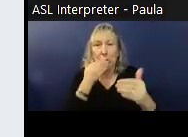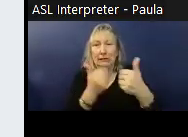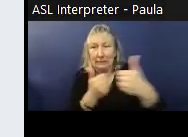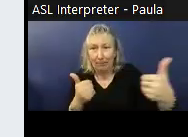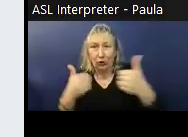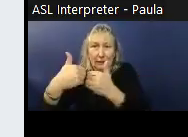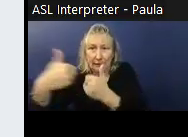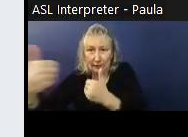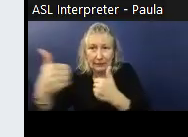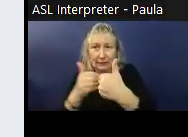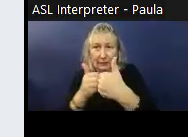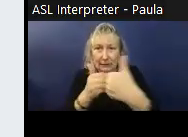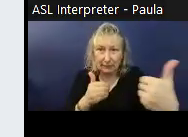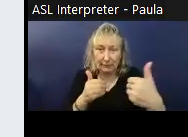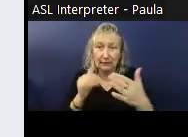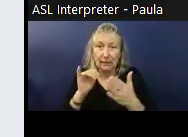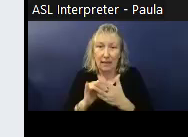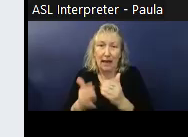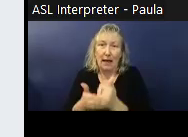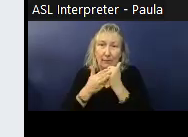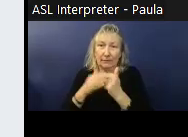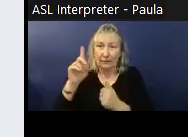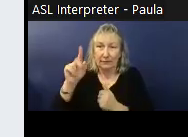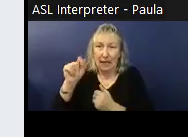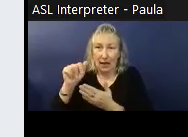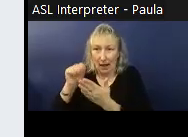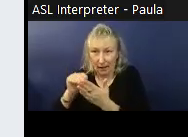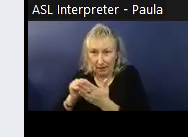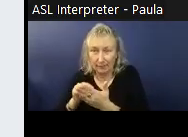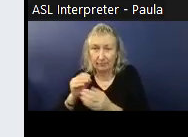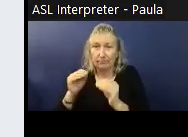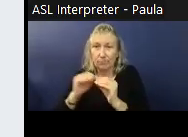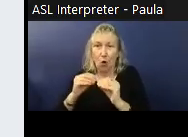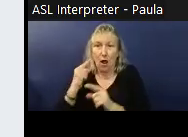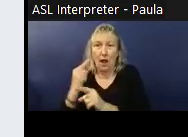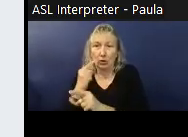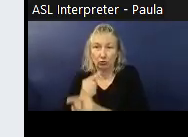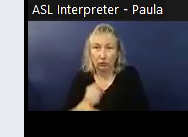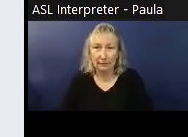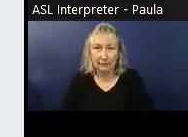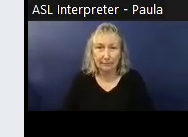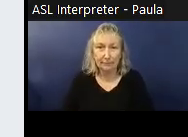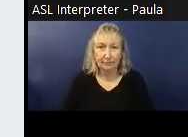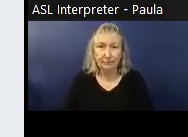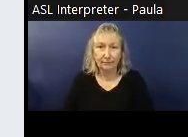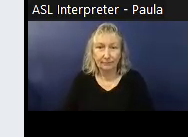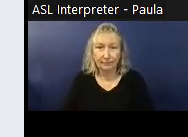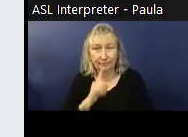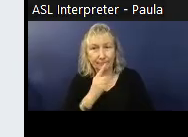overall integrity of our data we collect too. So, OK, thank you for the clarification.